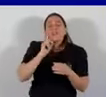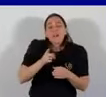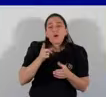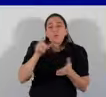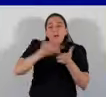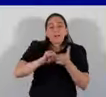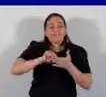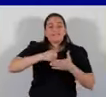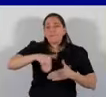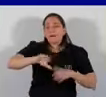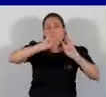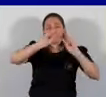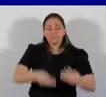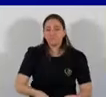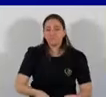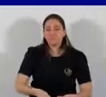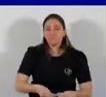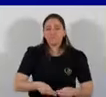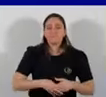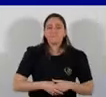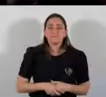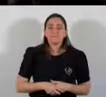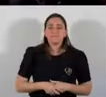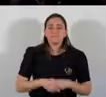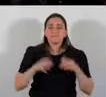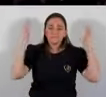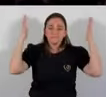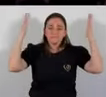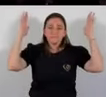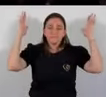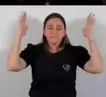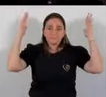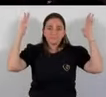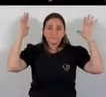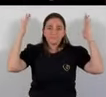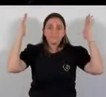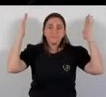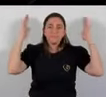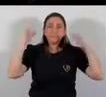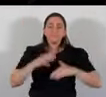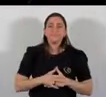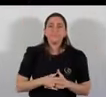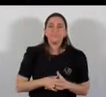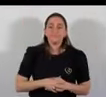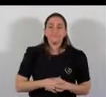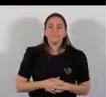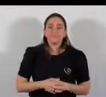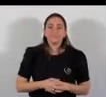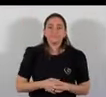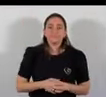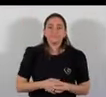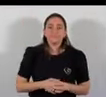The interest rate is going to collapse And not only that, but also